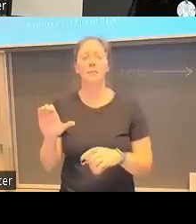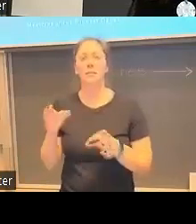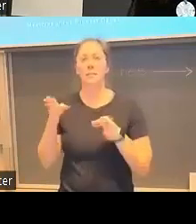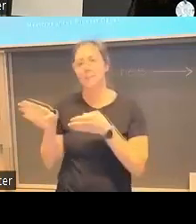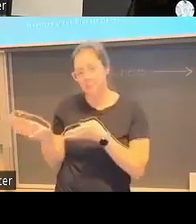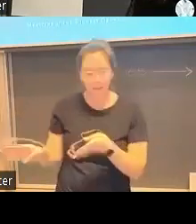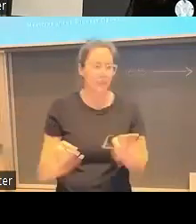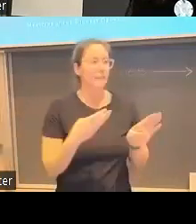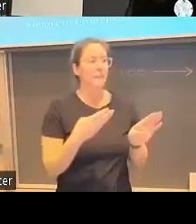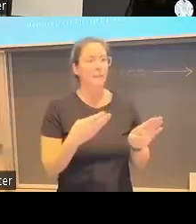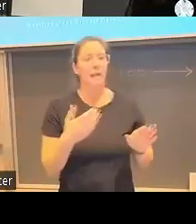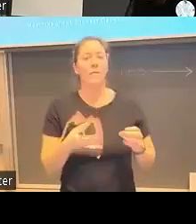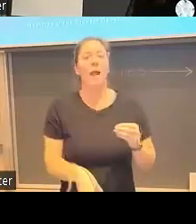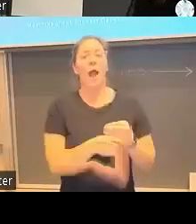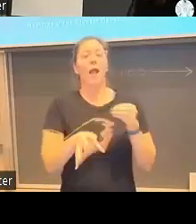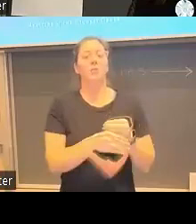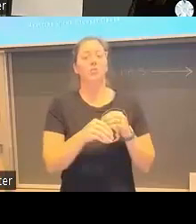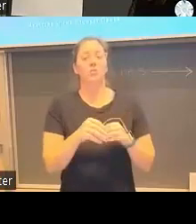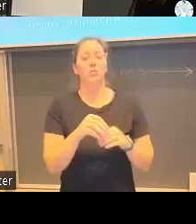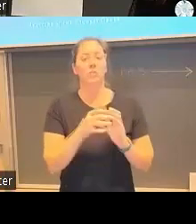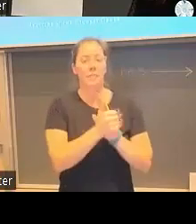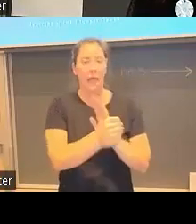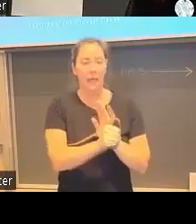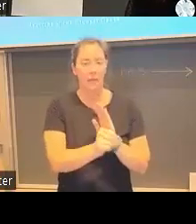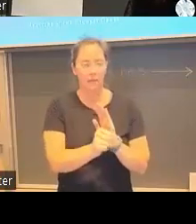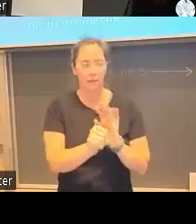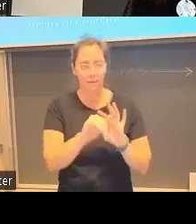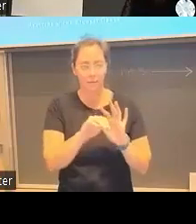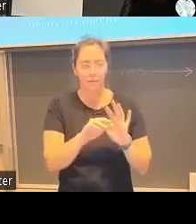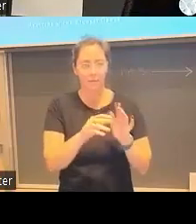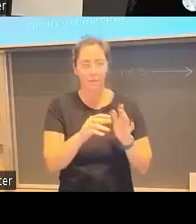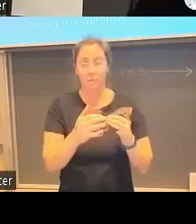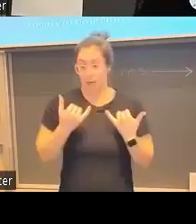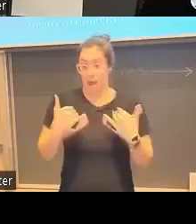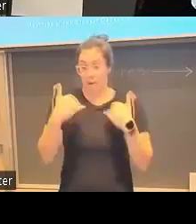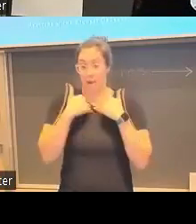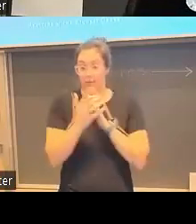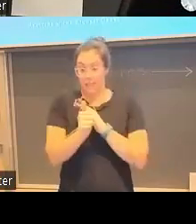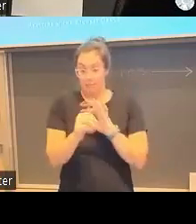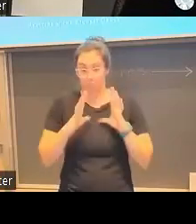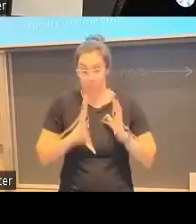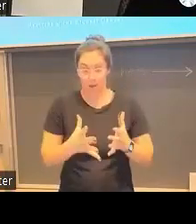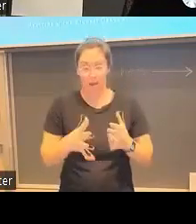having additional skills that build off of their existing uh capacity as physician Educators um